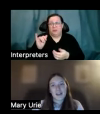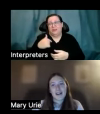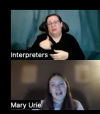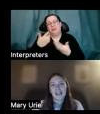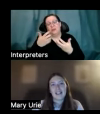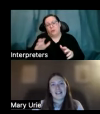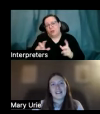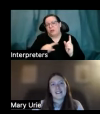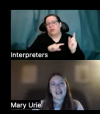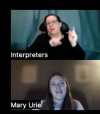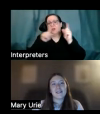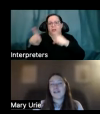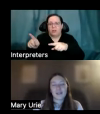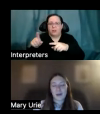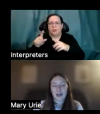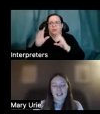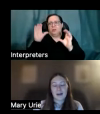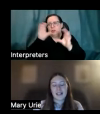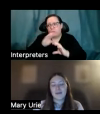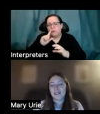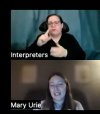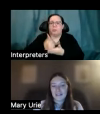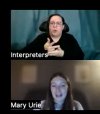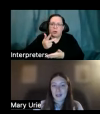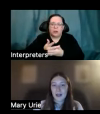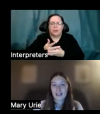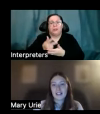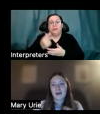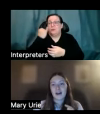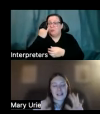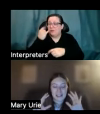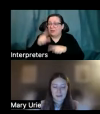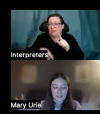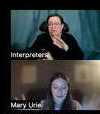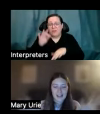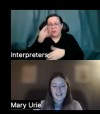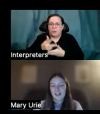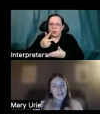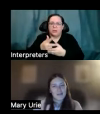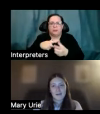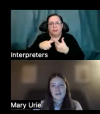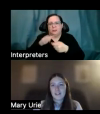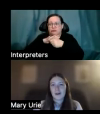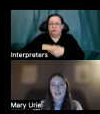there and have to look for a parking spot. And what if I can't find a parking spot, and that gives me stress? Totally